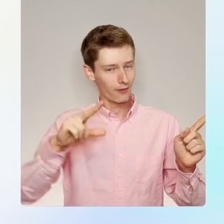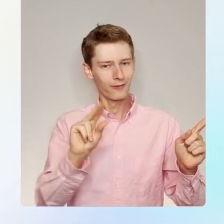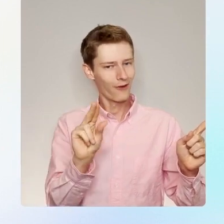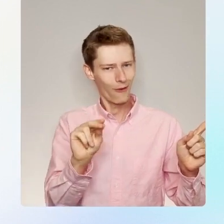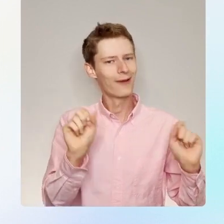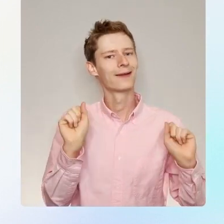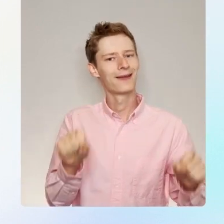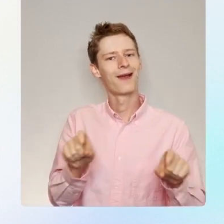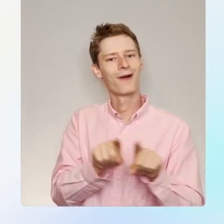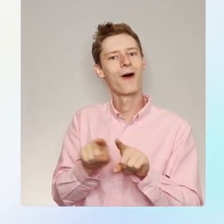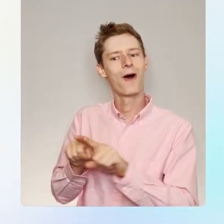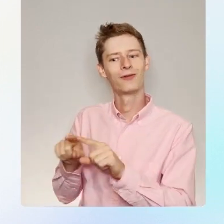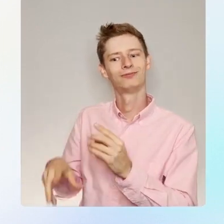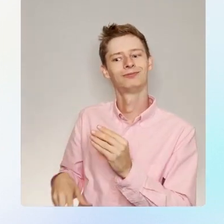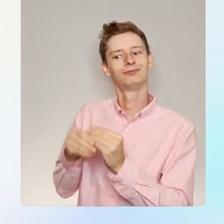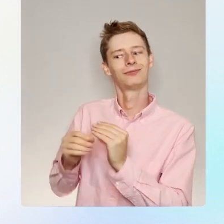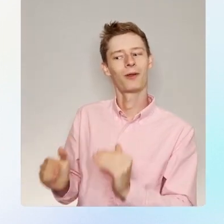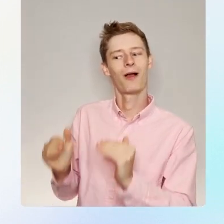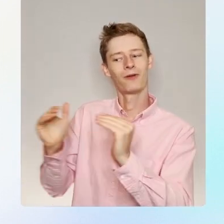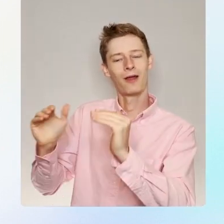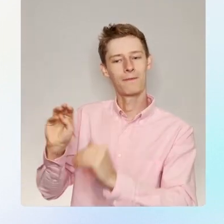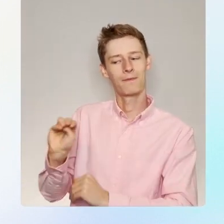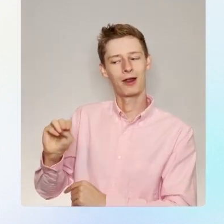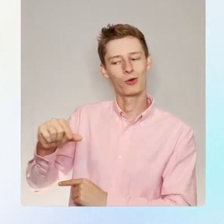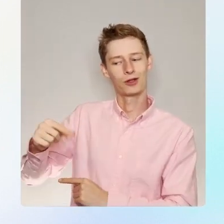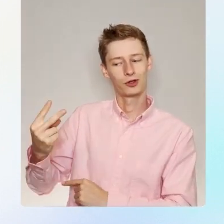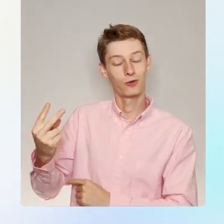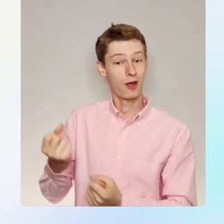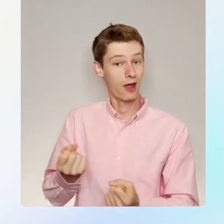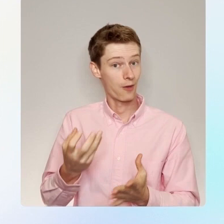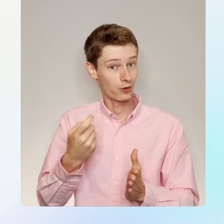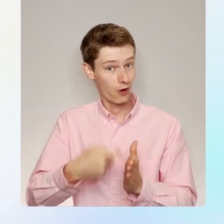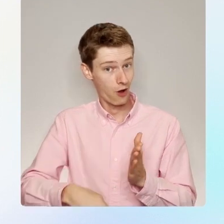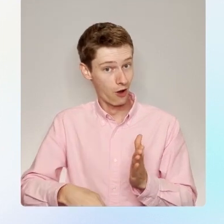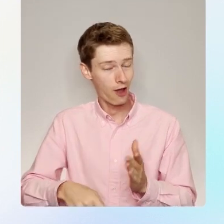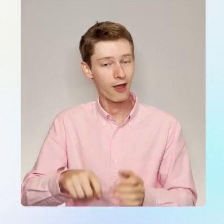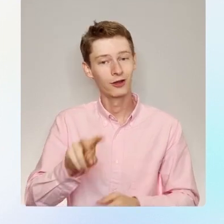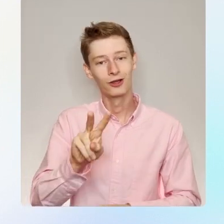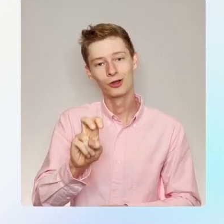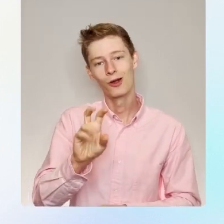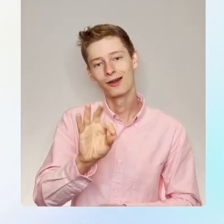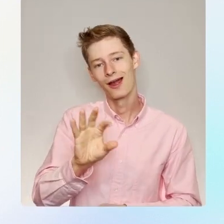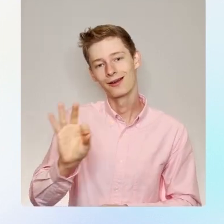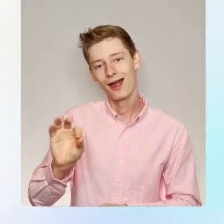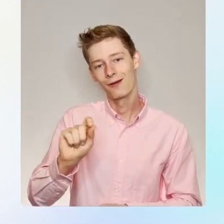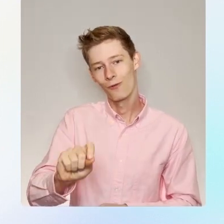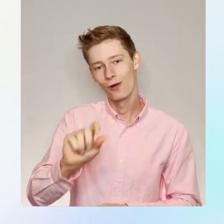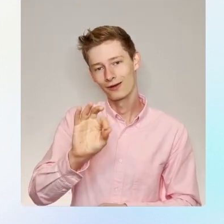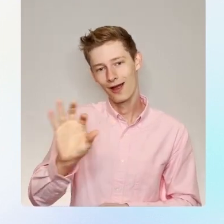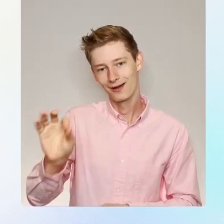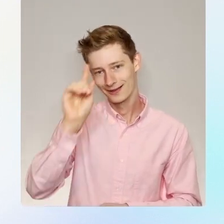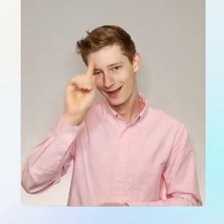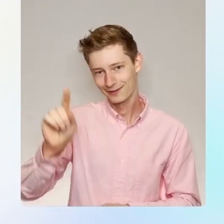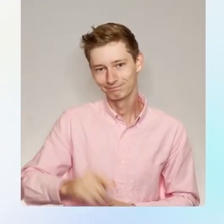as a standalone upgrade for the Meta Quest 2 at an MSRP of $299.99.